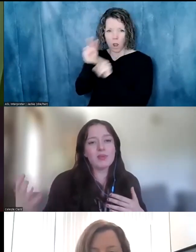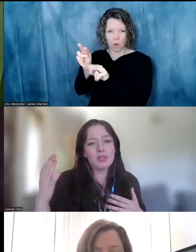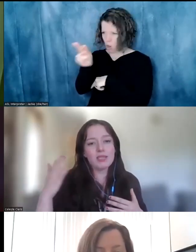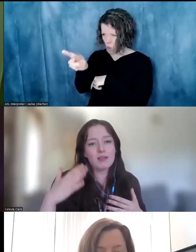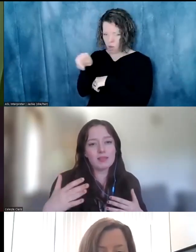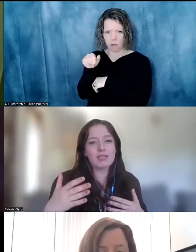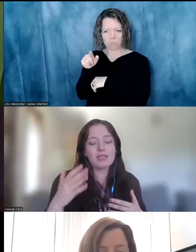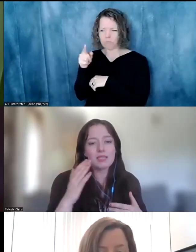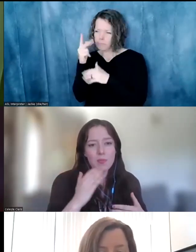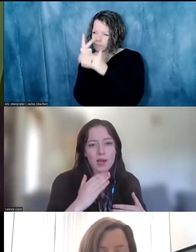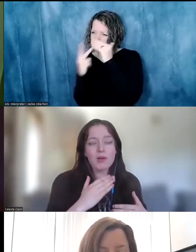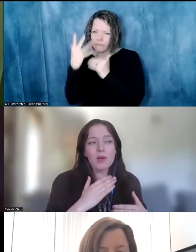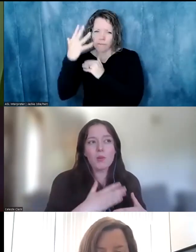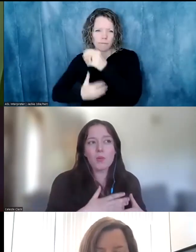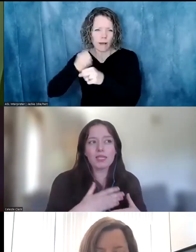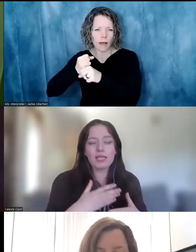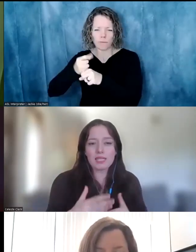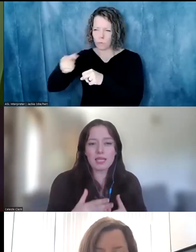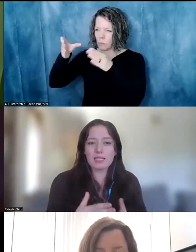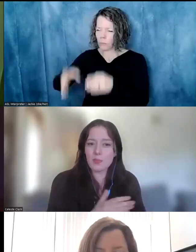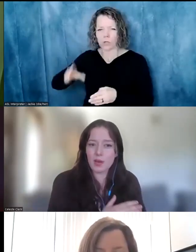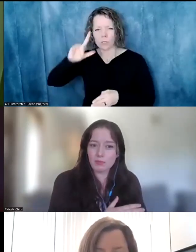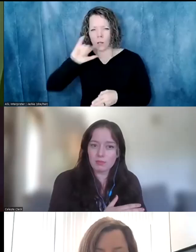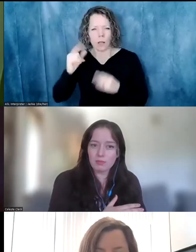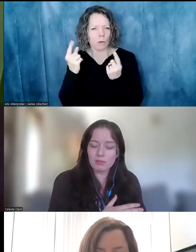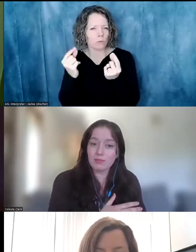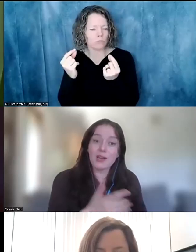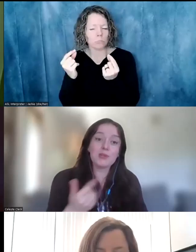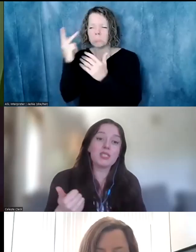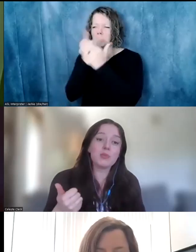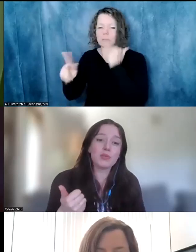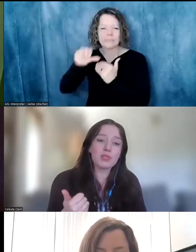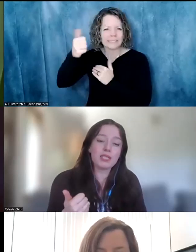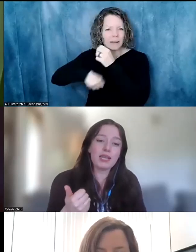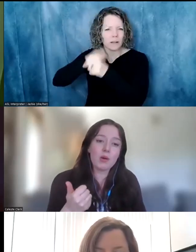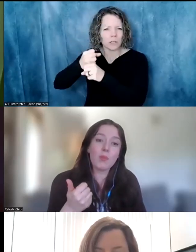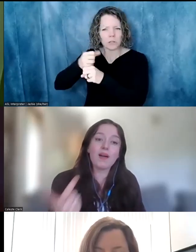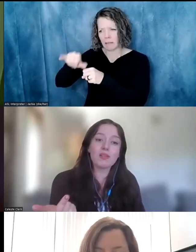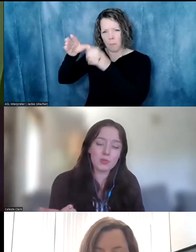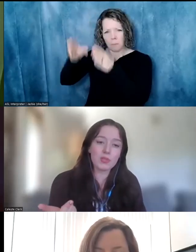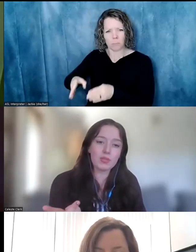be really honest about what that says about how you see the person and how possible you